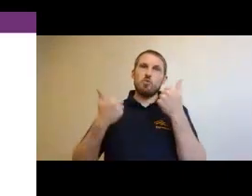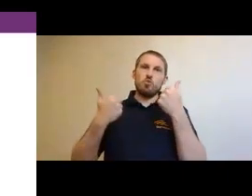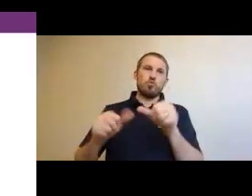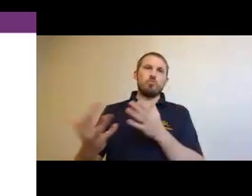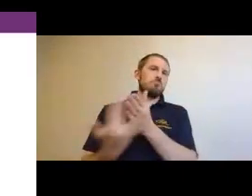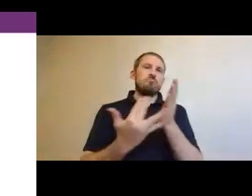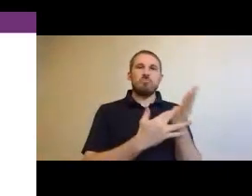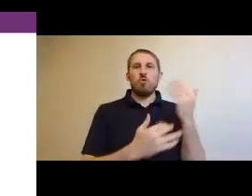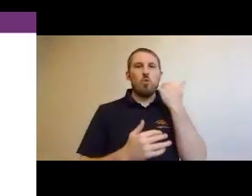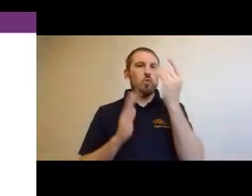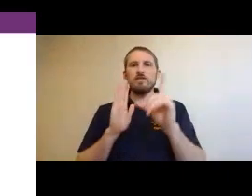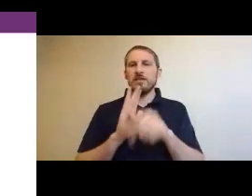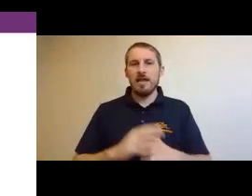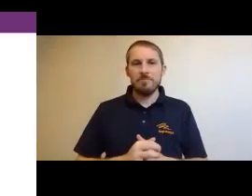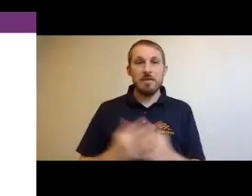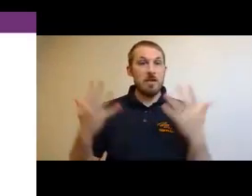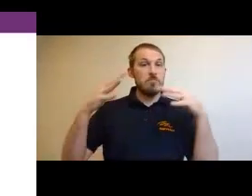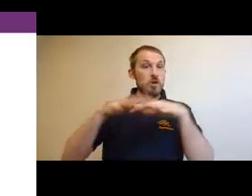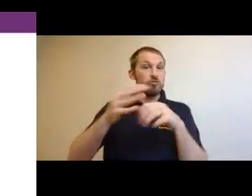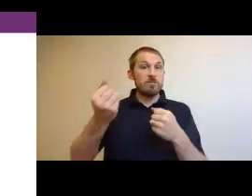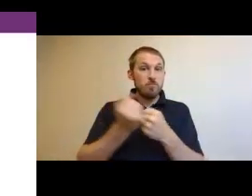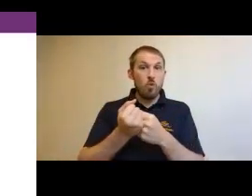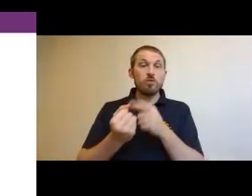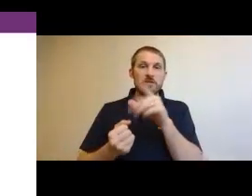Mainstream supports come from government funded services